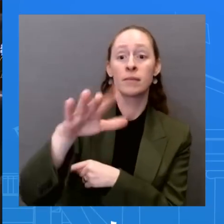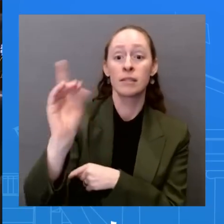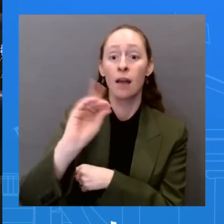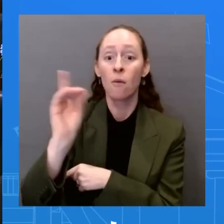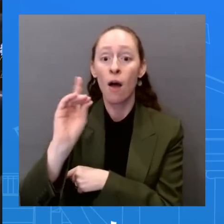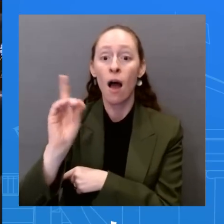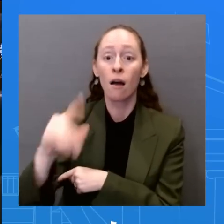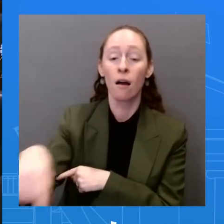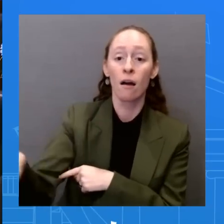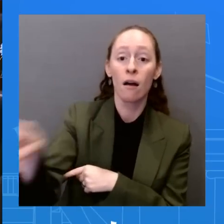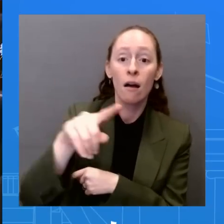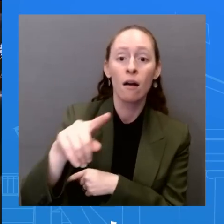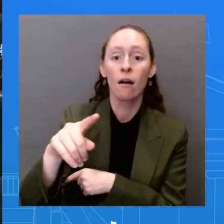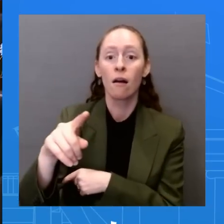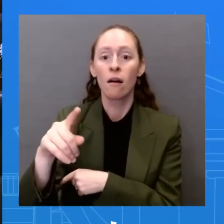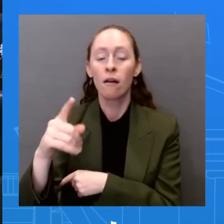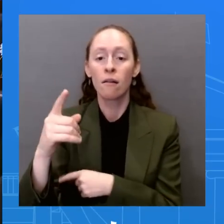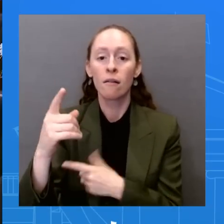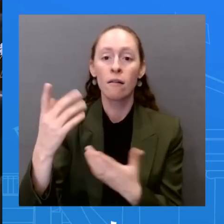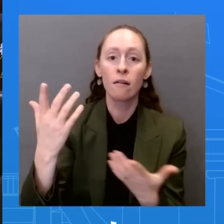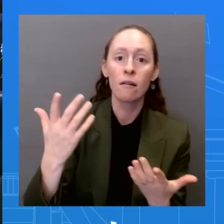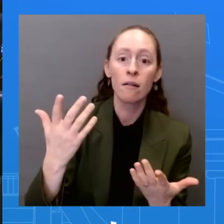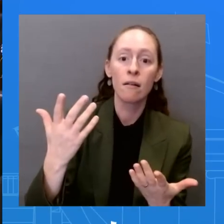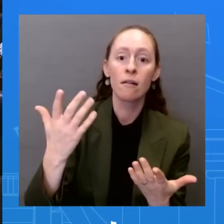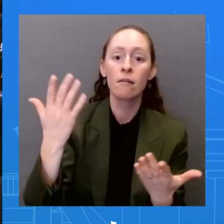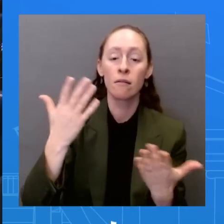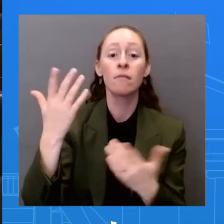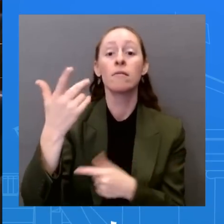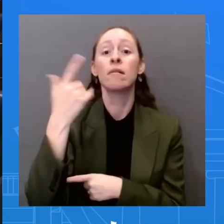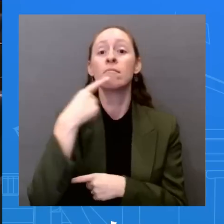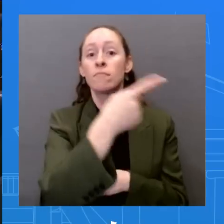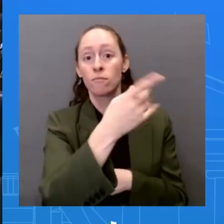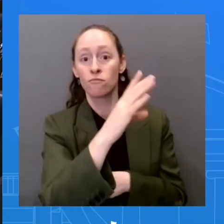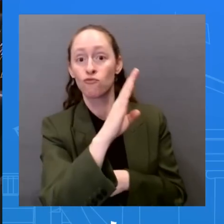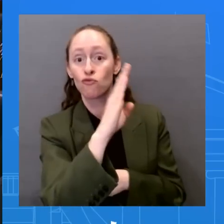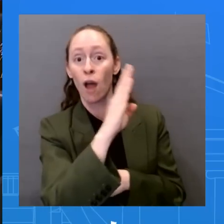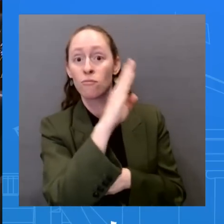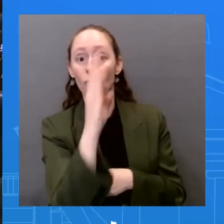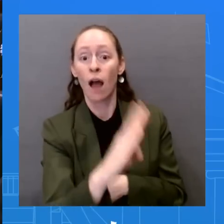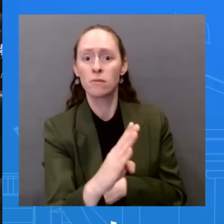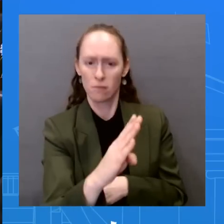if the results are not respected. Is the White House in contact with the senators